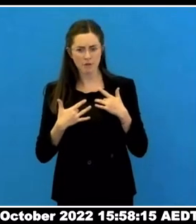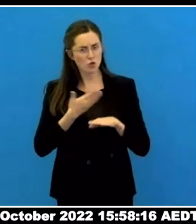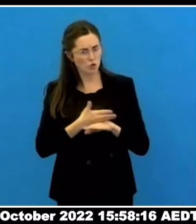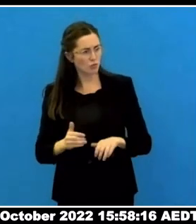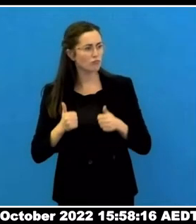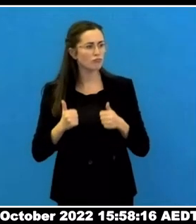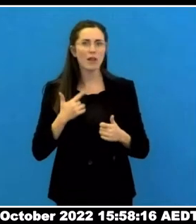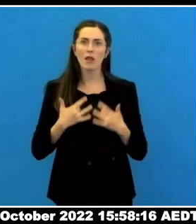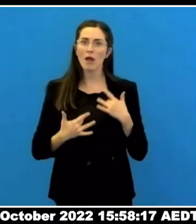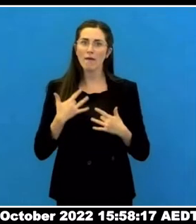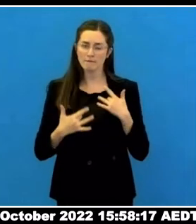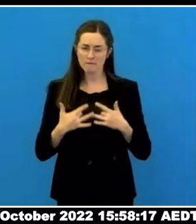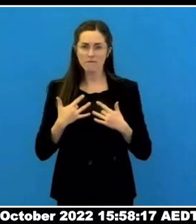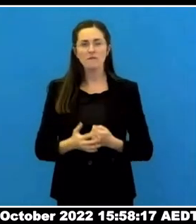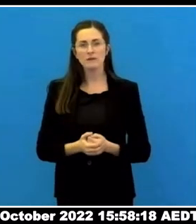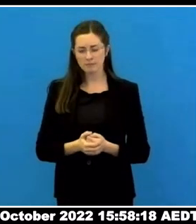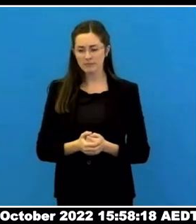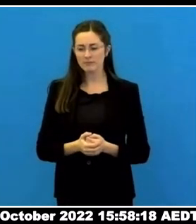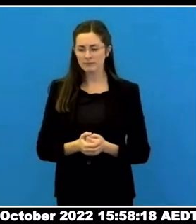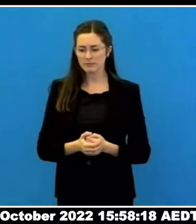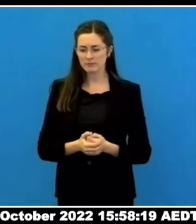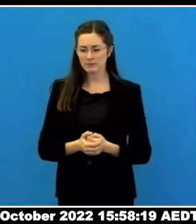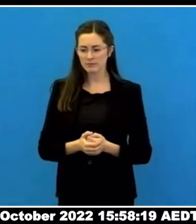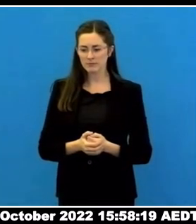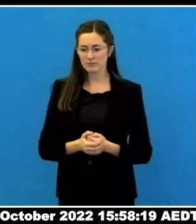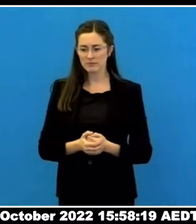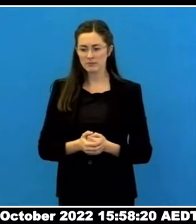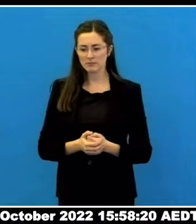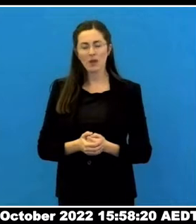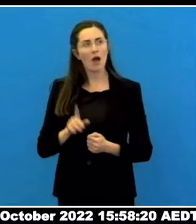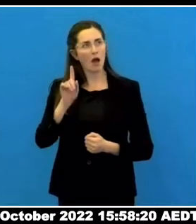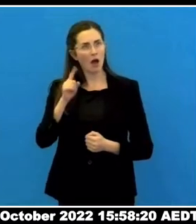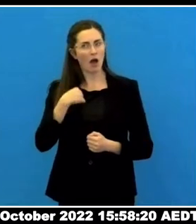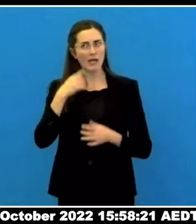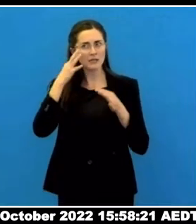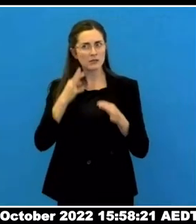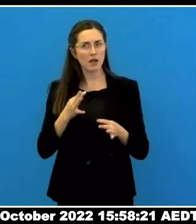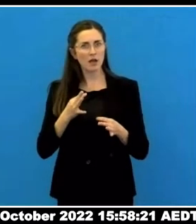And in return, I said to myself, I need to do something at least